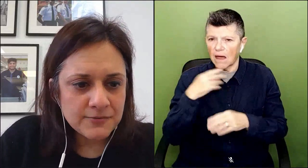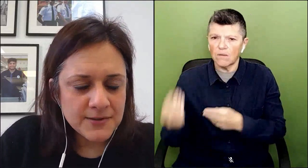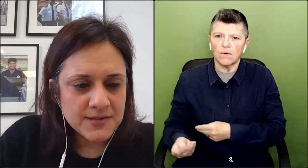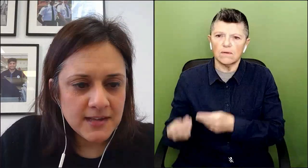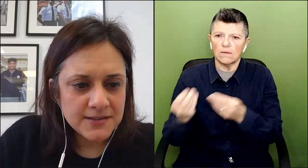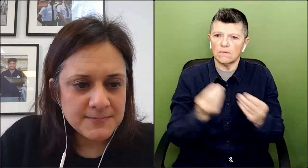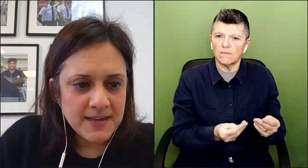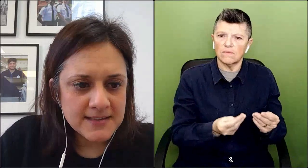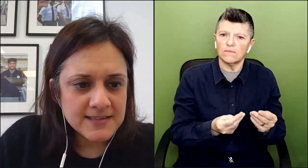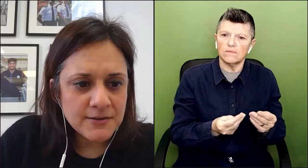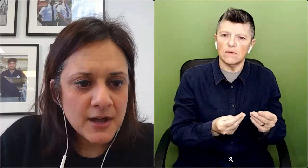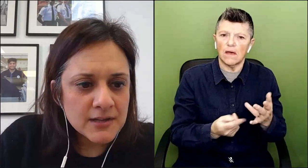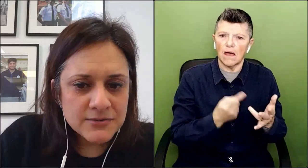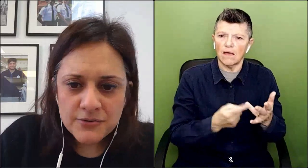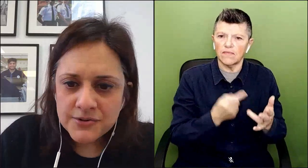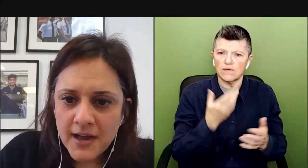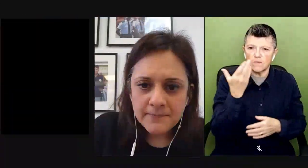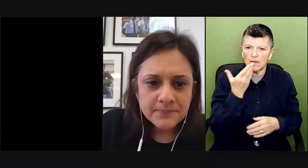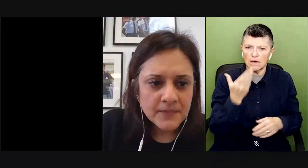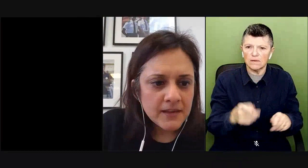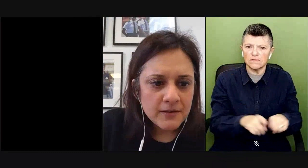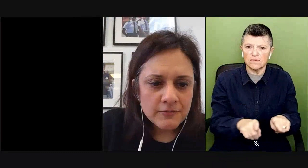also to the other speakers.